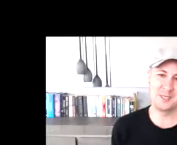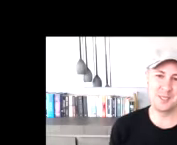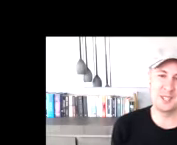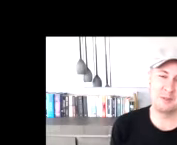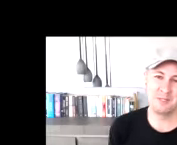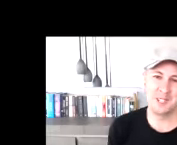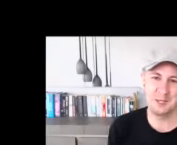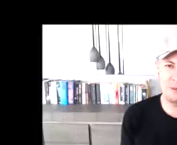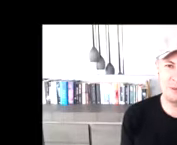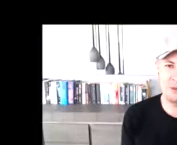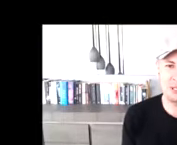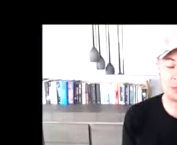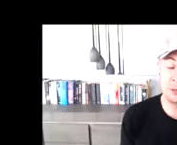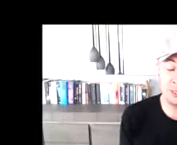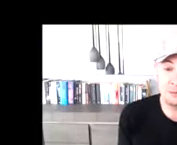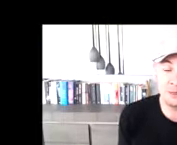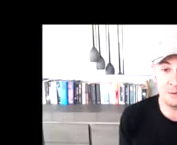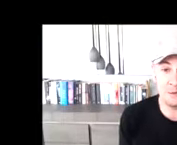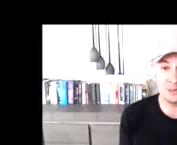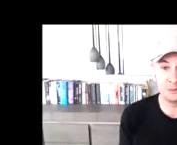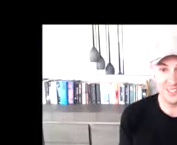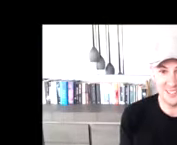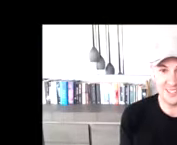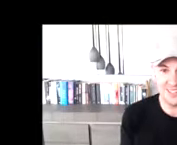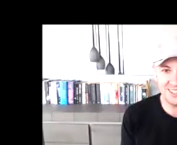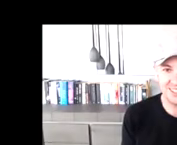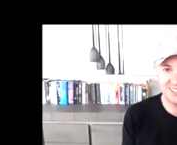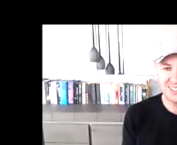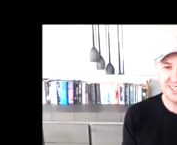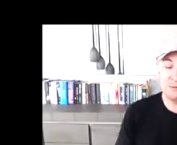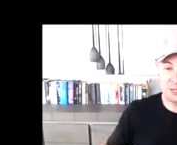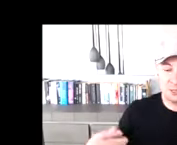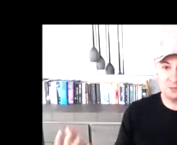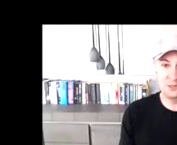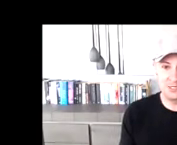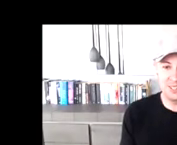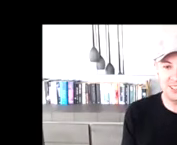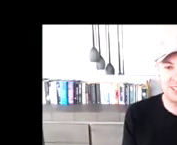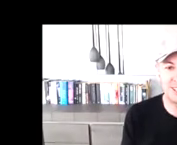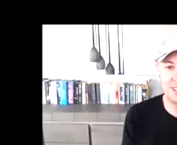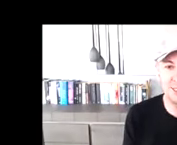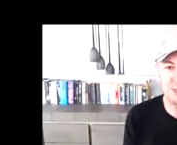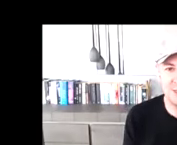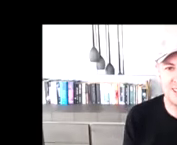Horsley. I’m the Founder of Remarkable and welcome to Remarkable Insights. Welcome to a a new year